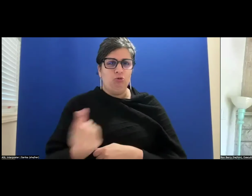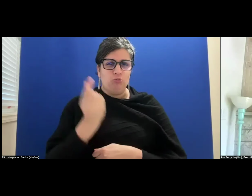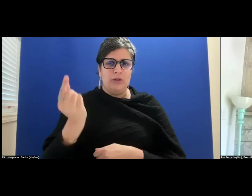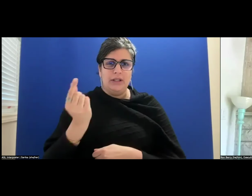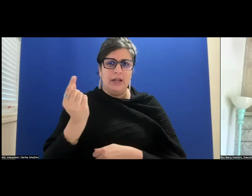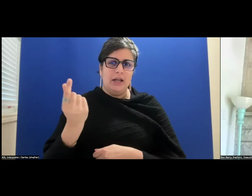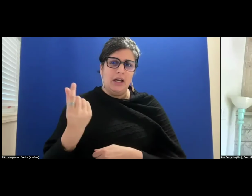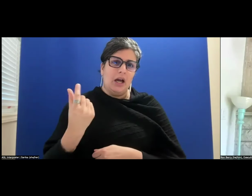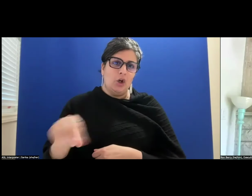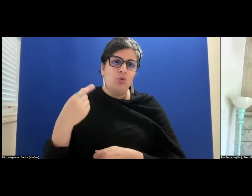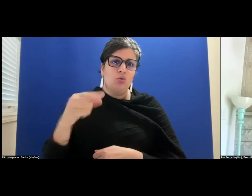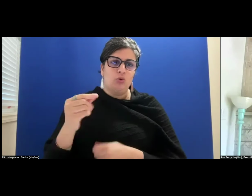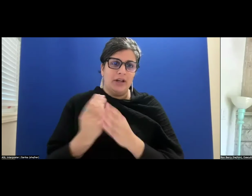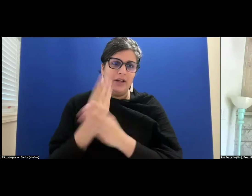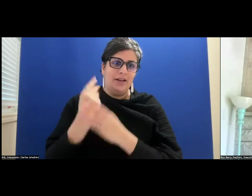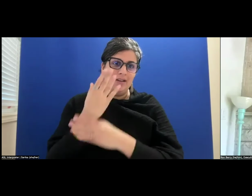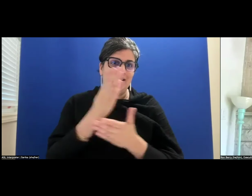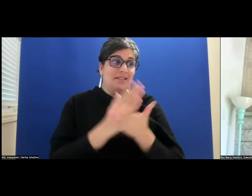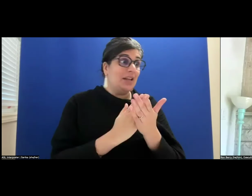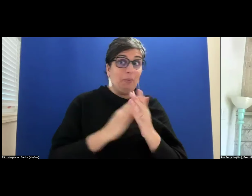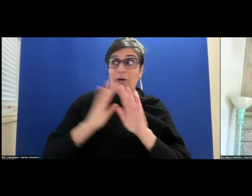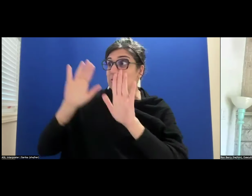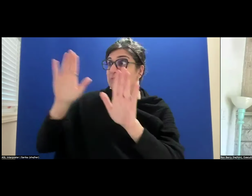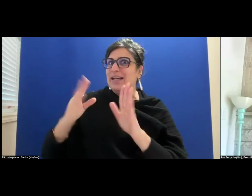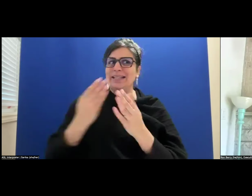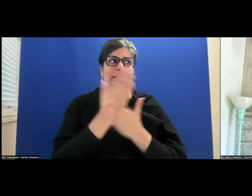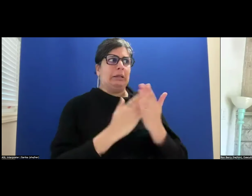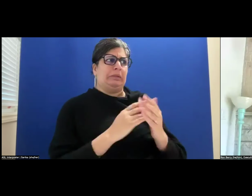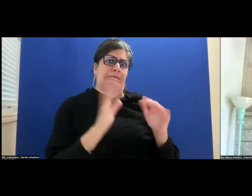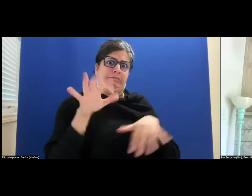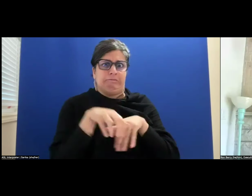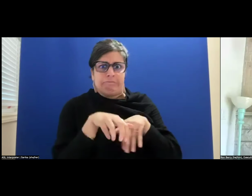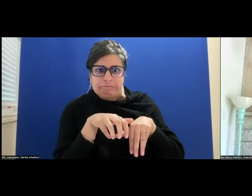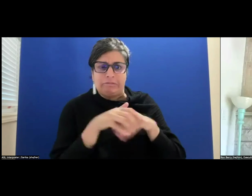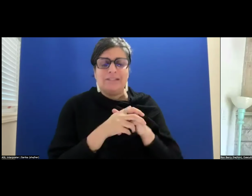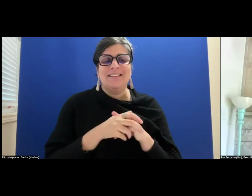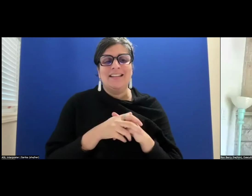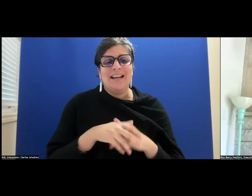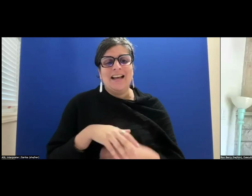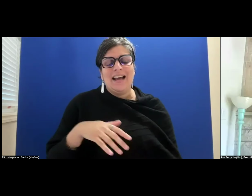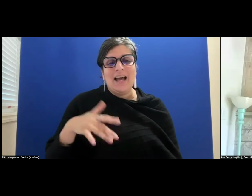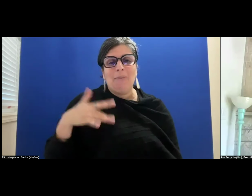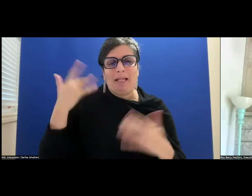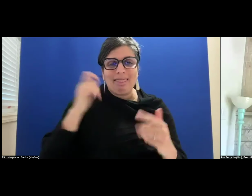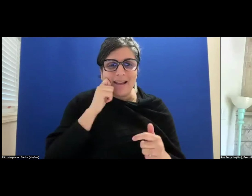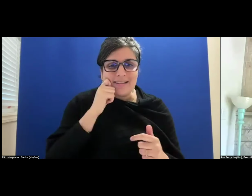Some of them are doing better than others. I am a light skinned male, 52 years old.